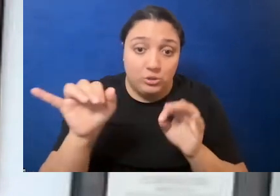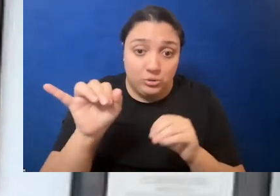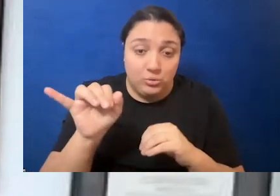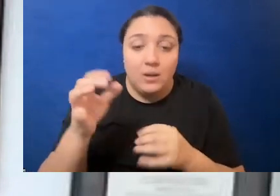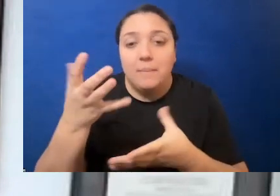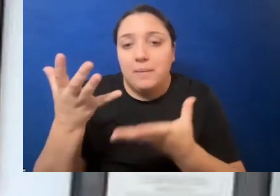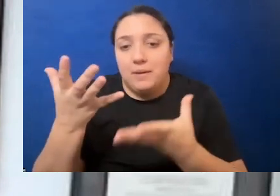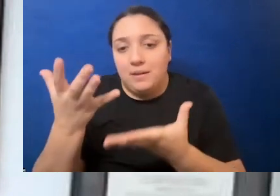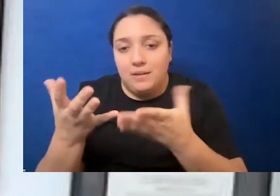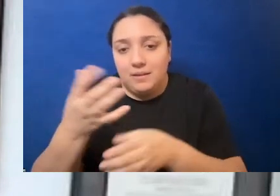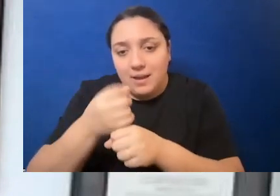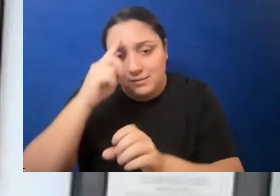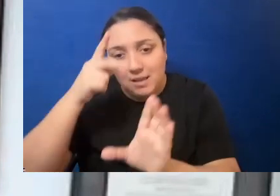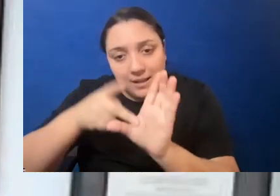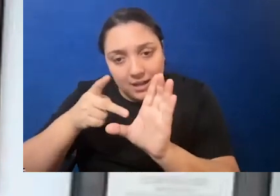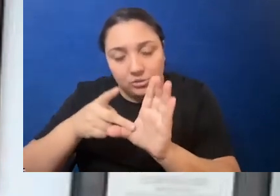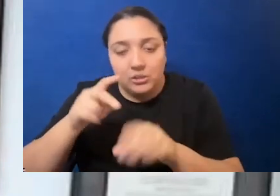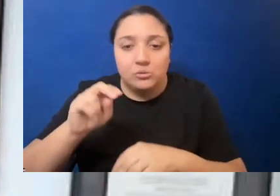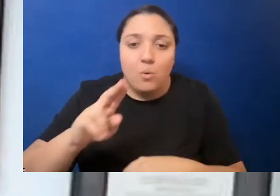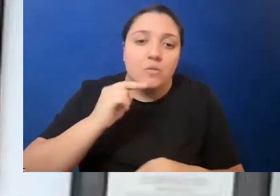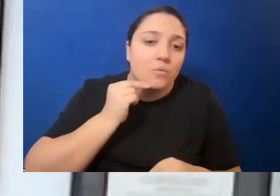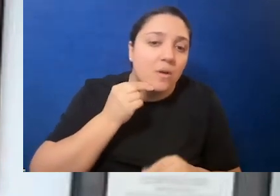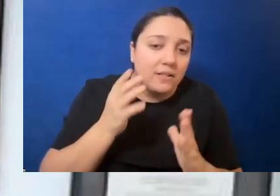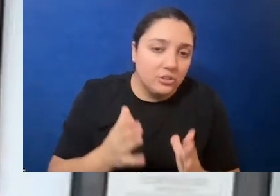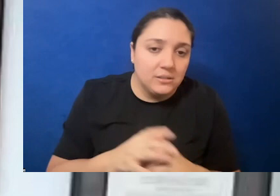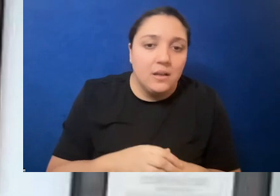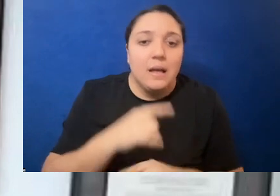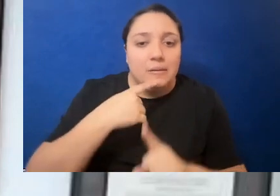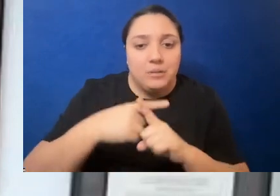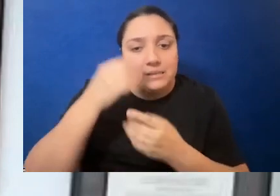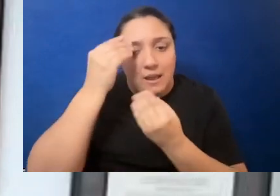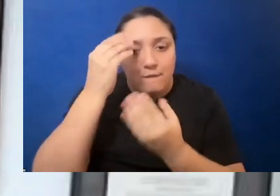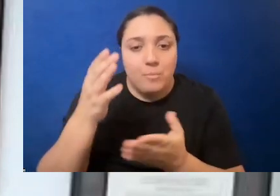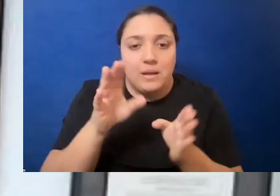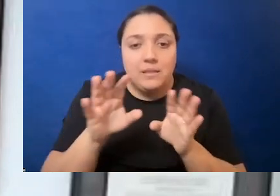GETTING THAT PSYCHIATRIST OR NEUROLOGIST AND INFORMING THE